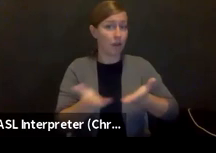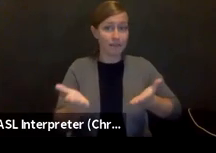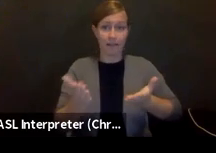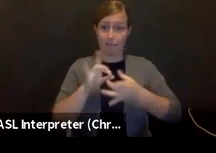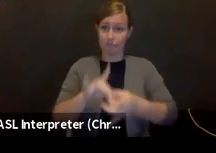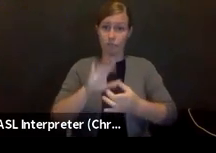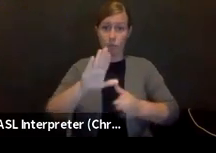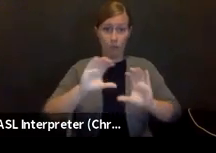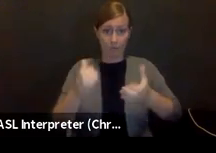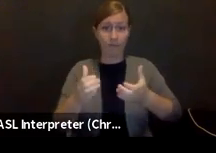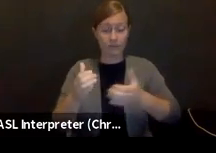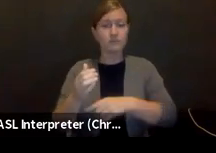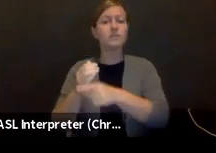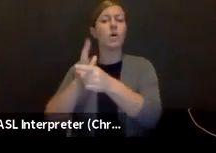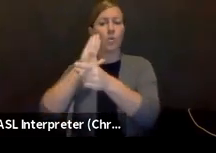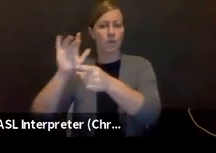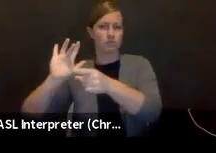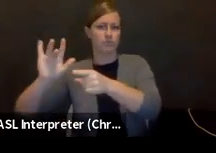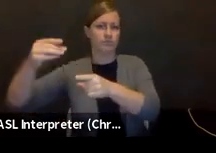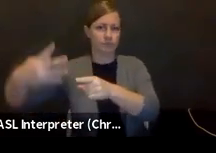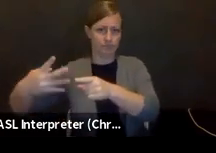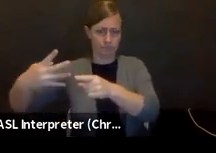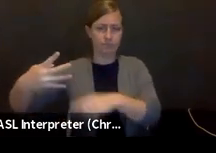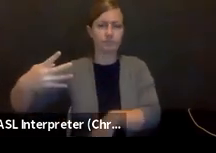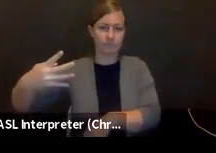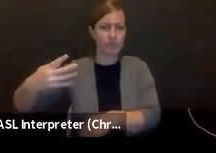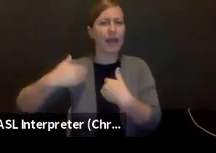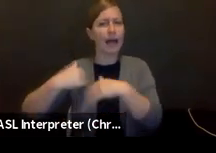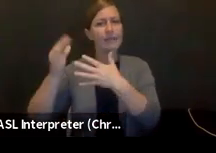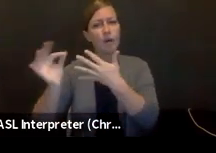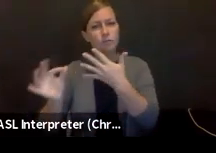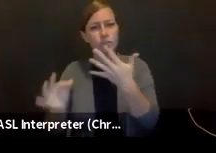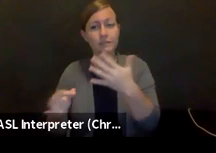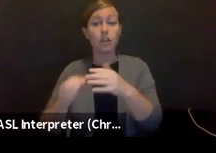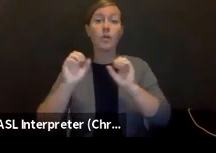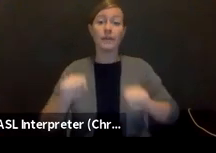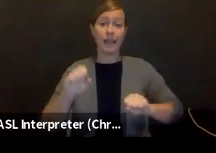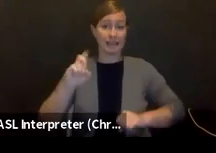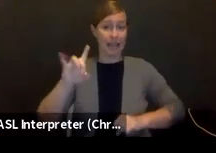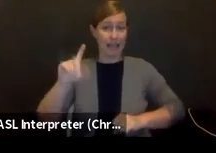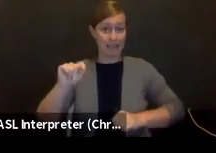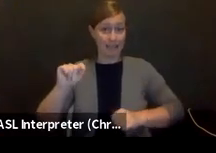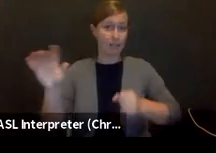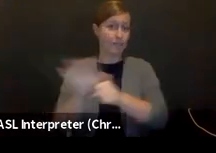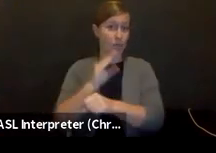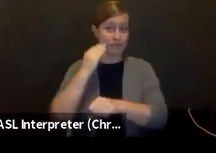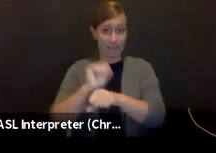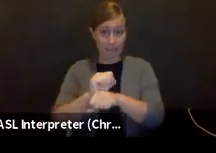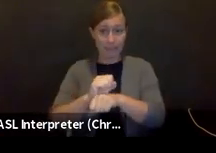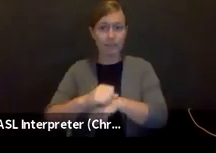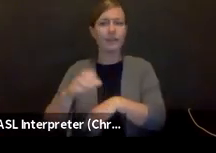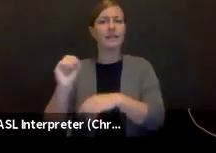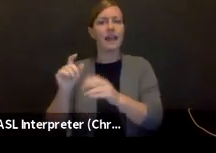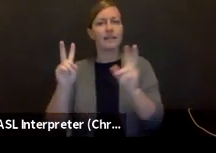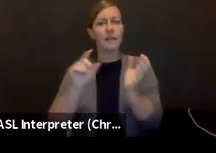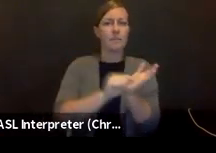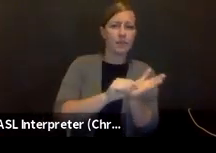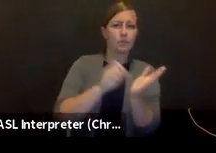ESD 189 - Amy Colburn: The settings will if you click on that you have some options so you can edit the full assignment unpublished or publish when, when will